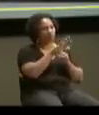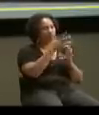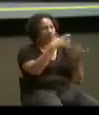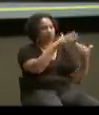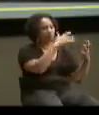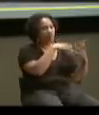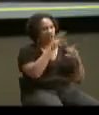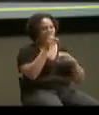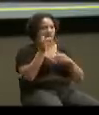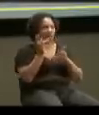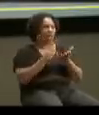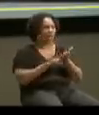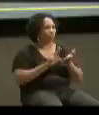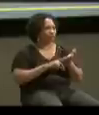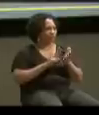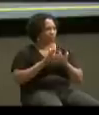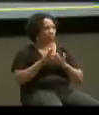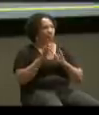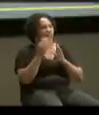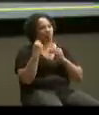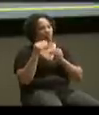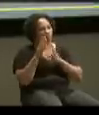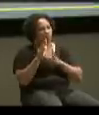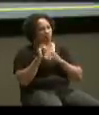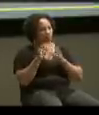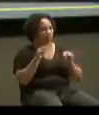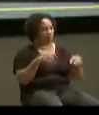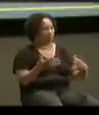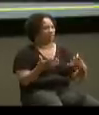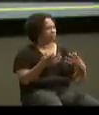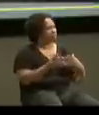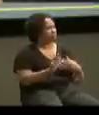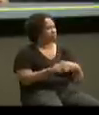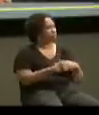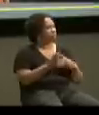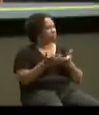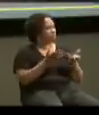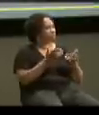CONTRACTORS AND VENDORS WHO PROVIDE VERY NECESSARY PRODUCTS